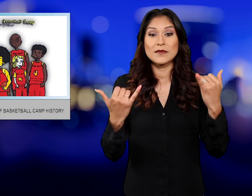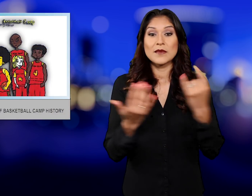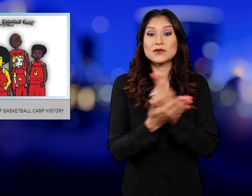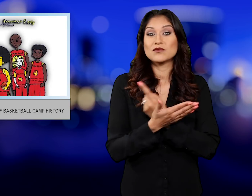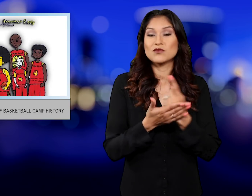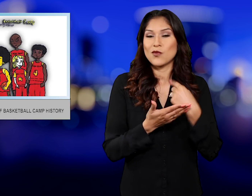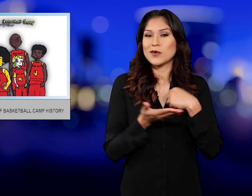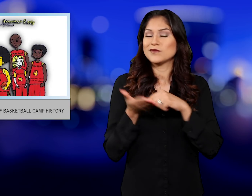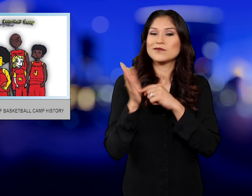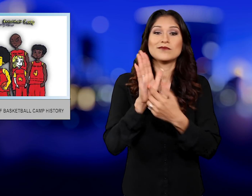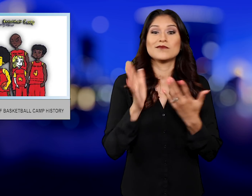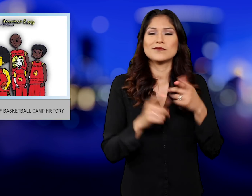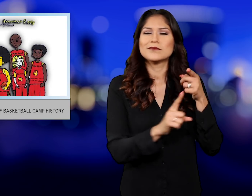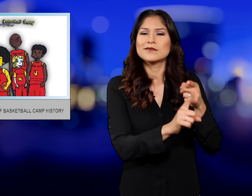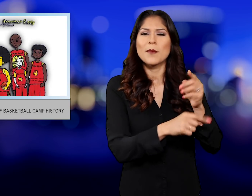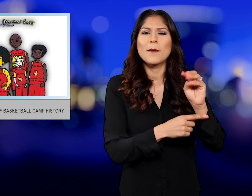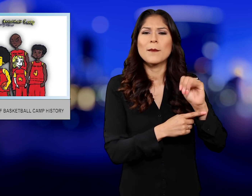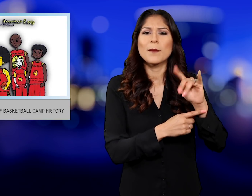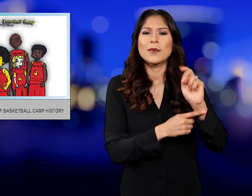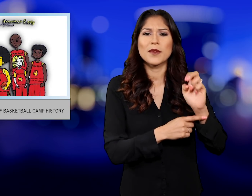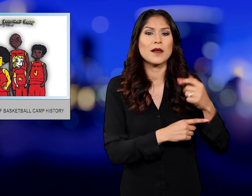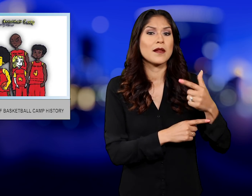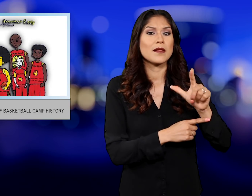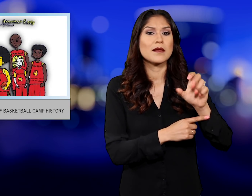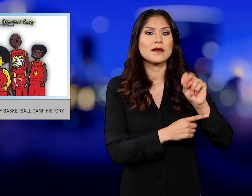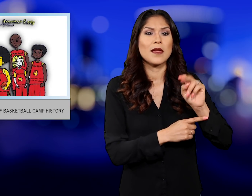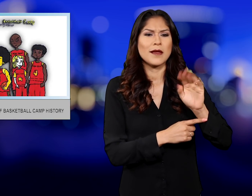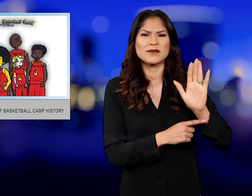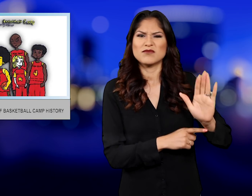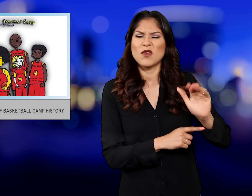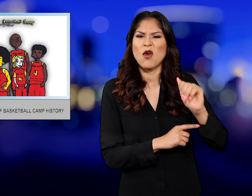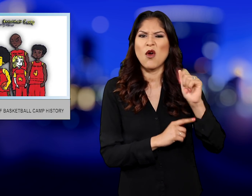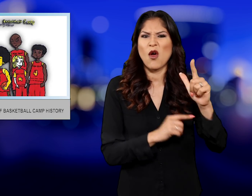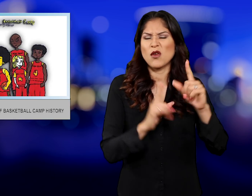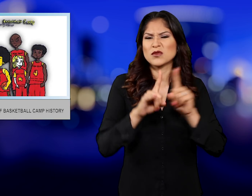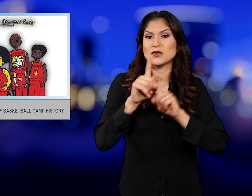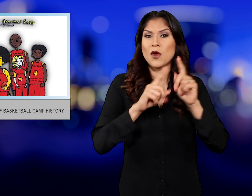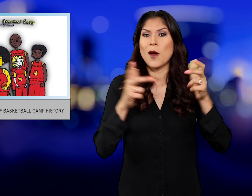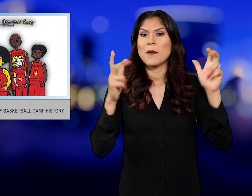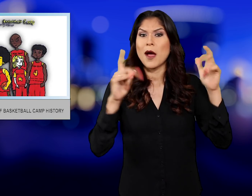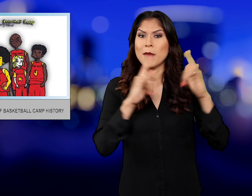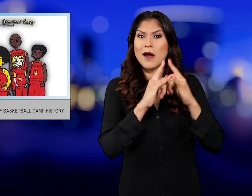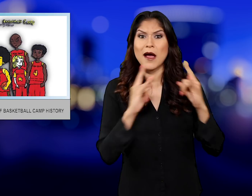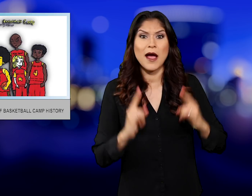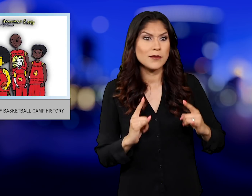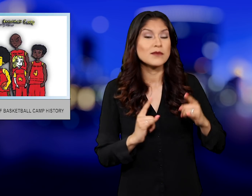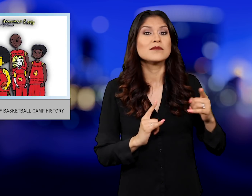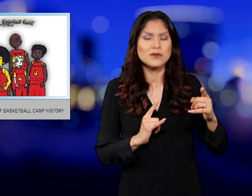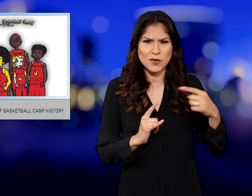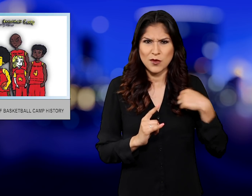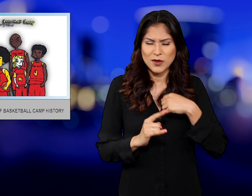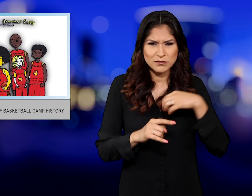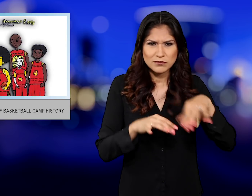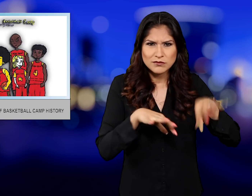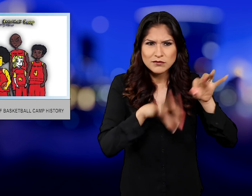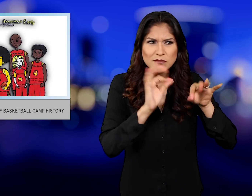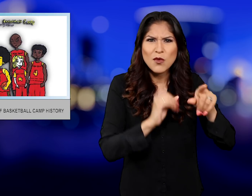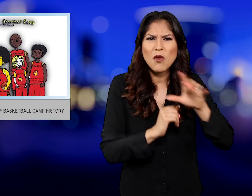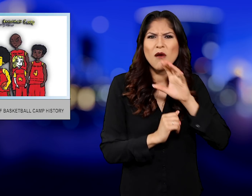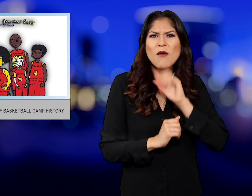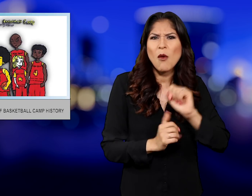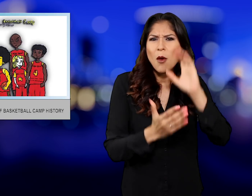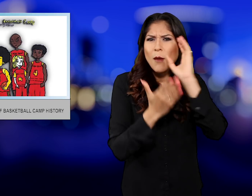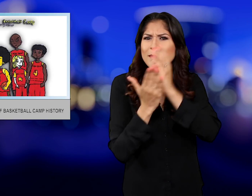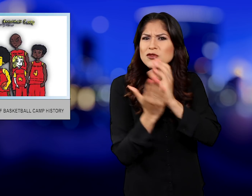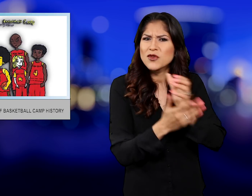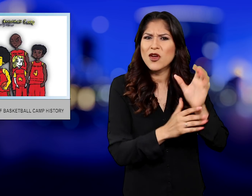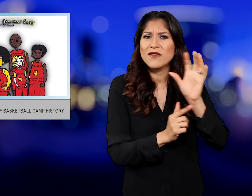While reporting on Mike Glenn's Deaf All-Star basketball camp this week, we uncovered photos